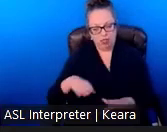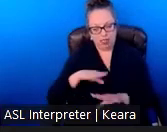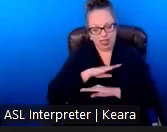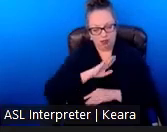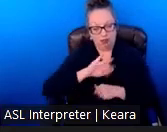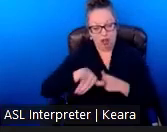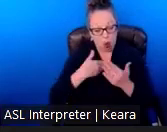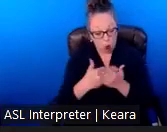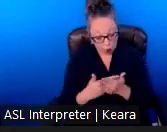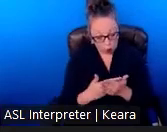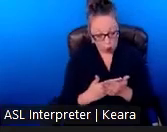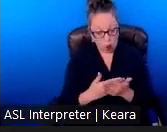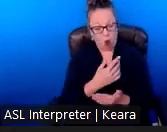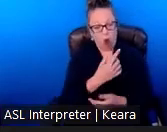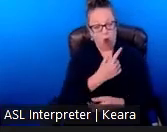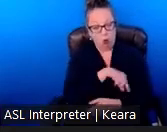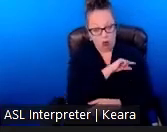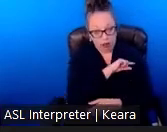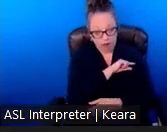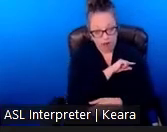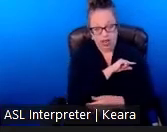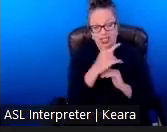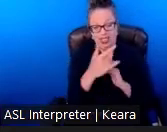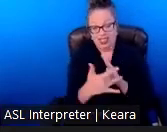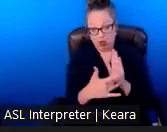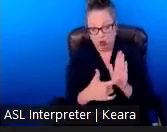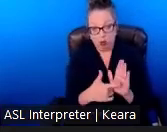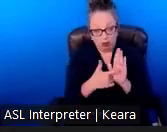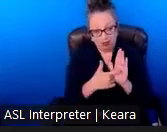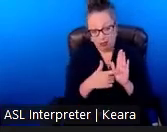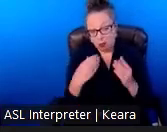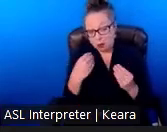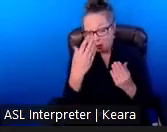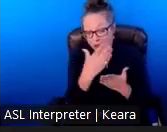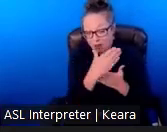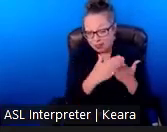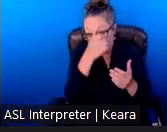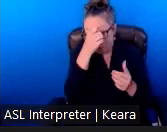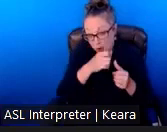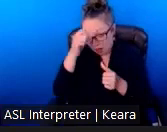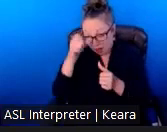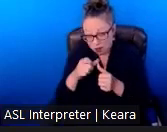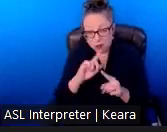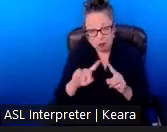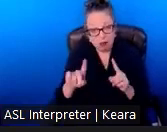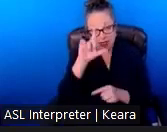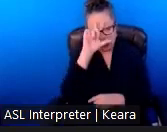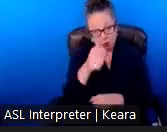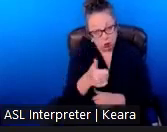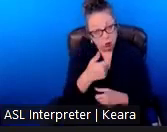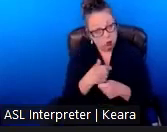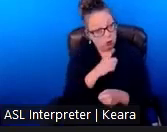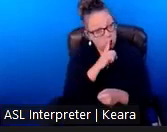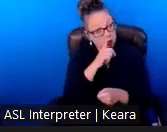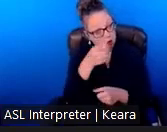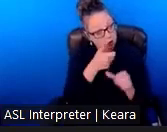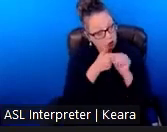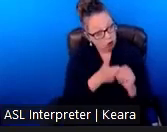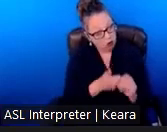We try to provide some reminders throughout the application but it is ultimately up to the applicant to make sure they are following the guidelines.